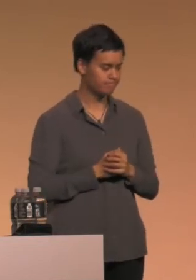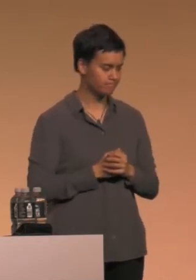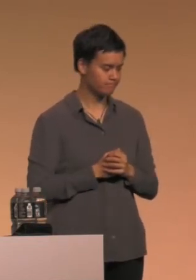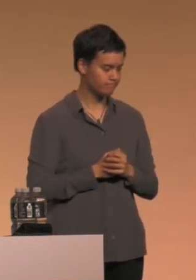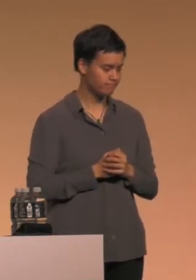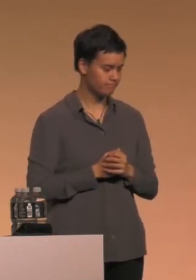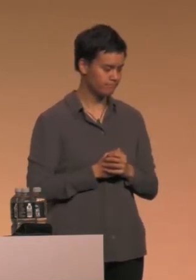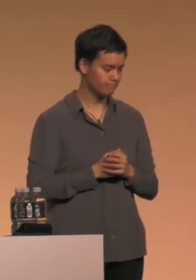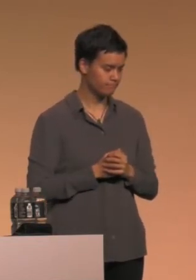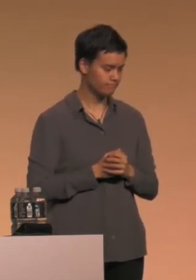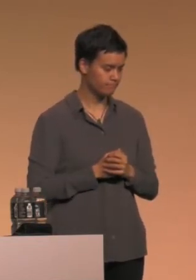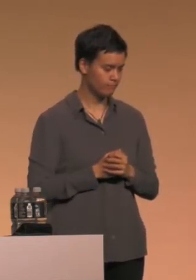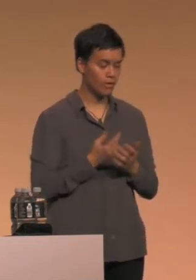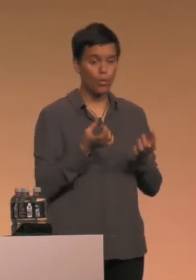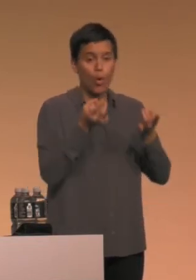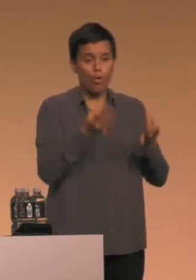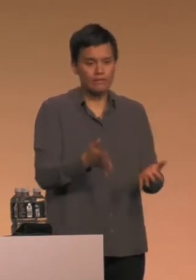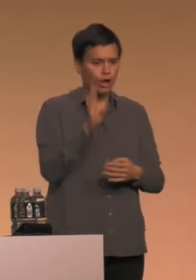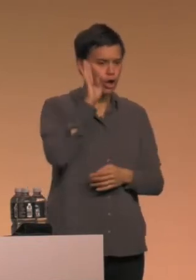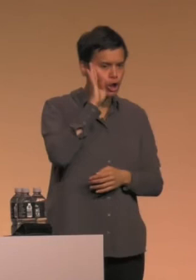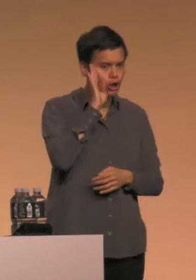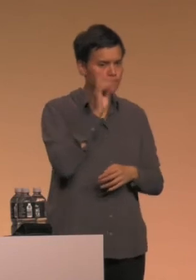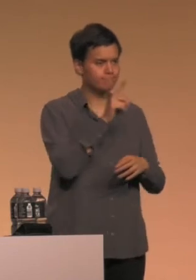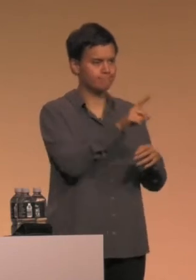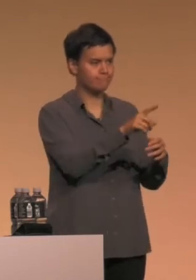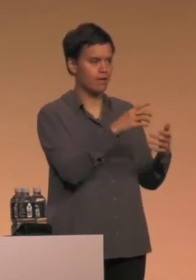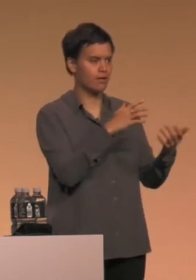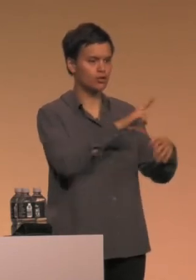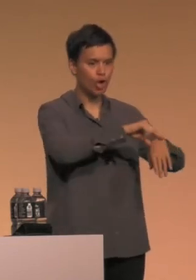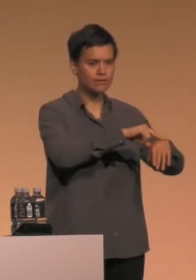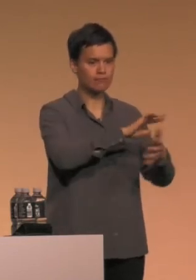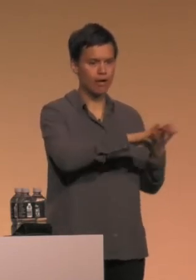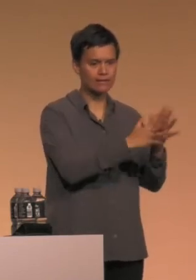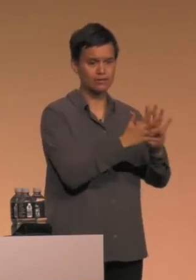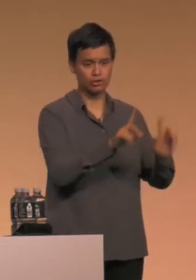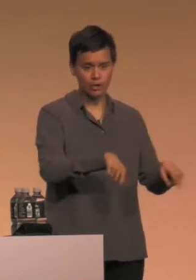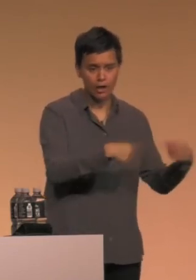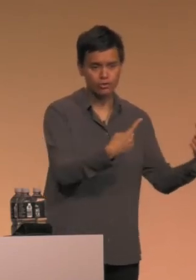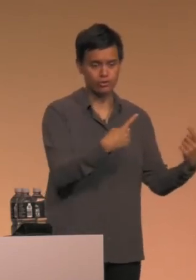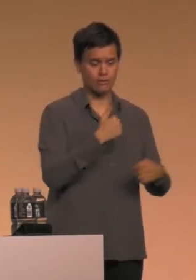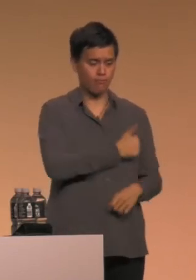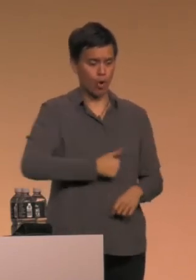We've already heard how practice is complex. It's challenging, emotionally draining, and also rewarding